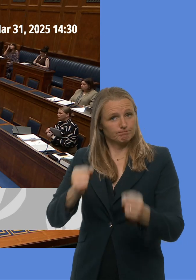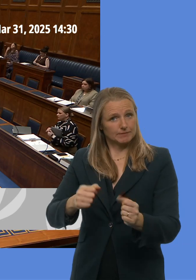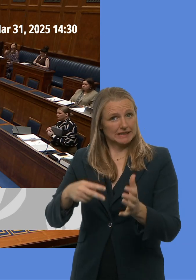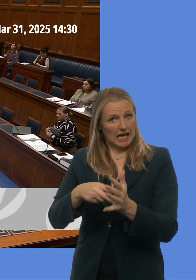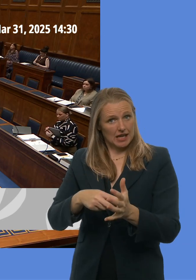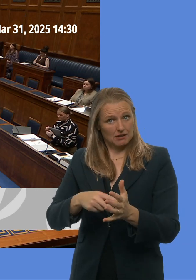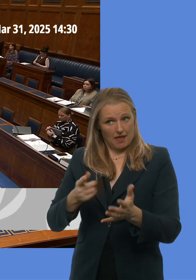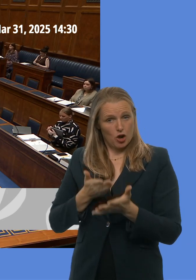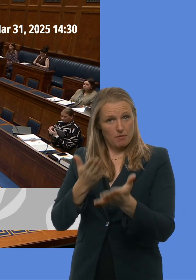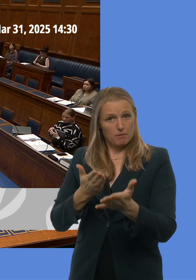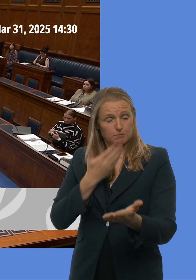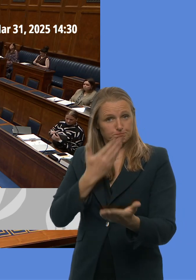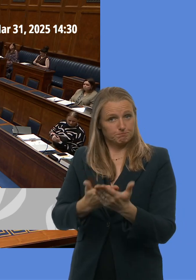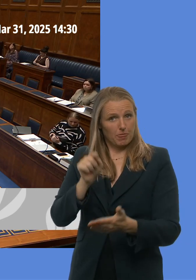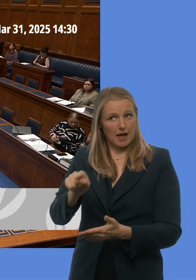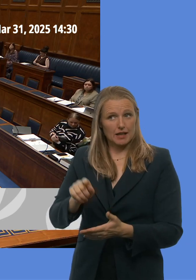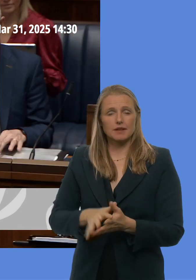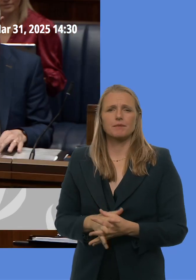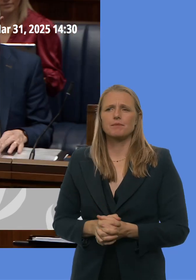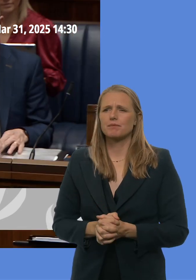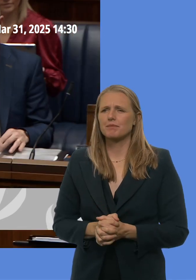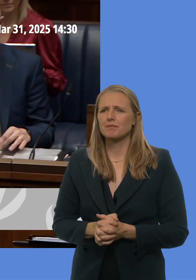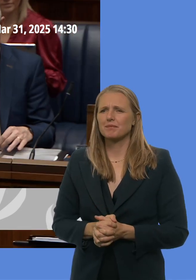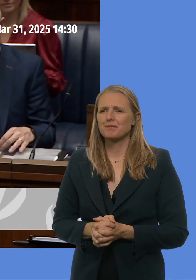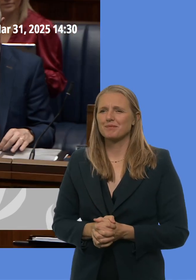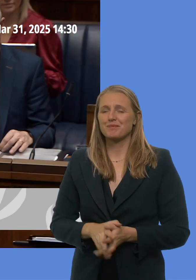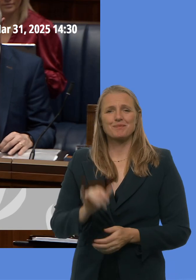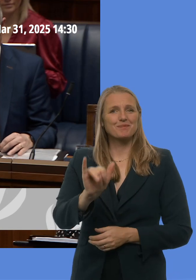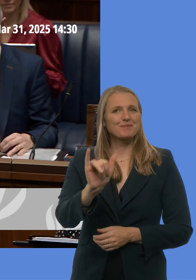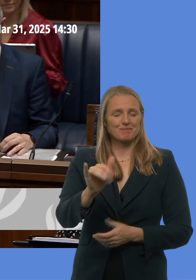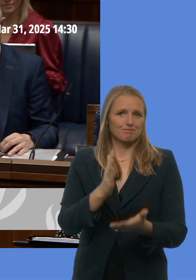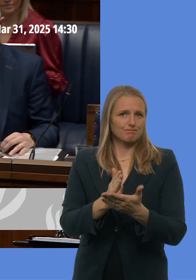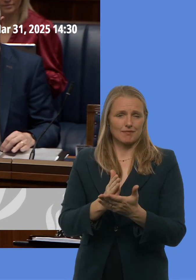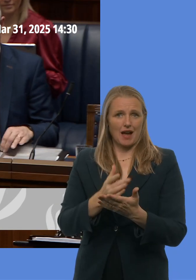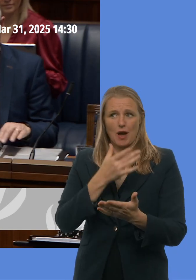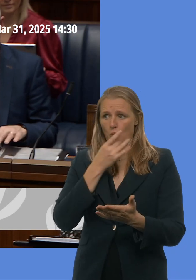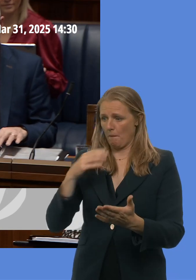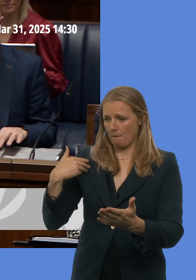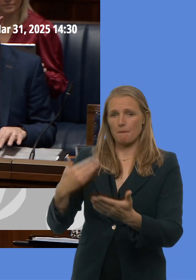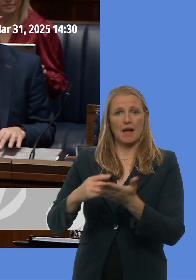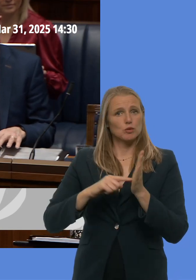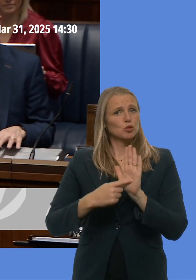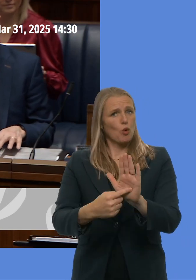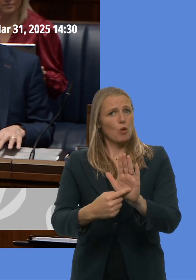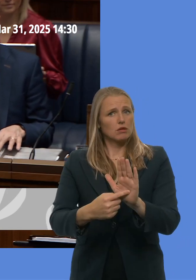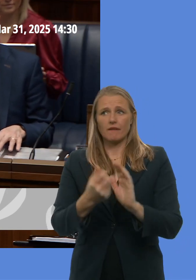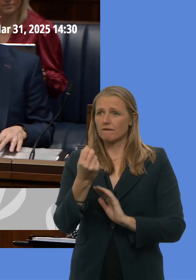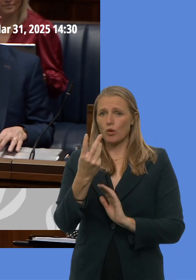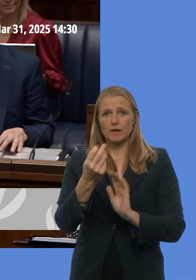Yes, absolutely. I very much hope that I have demonstrated that thus far in the 14 months that I have been in this role.